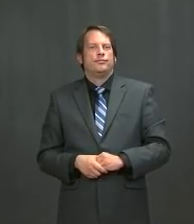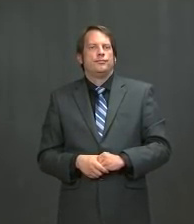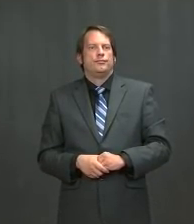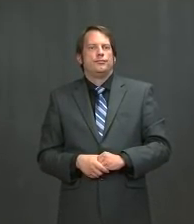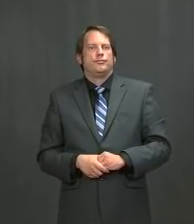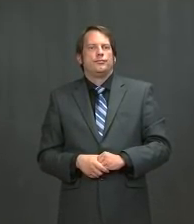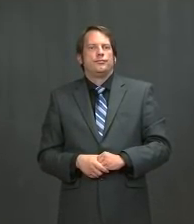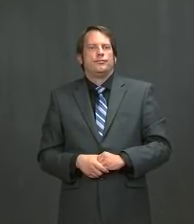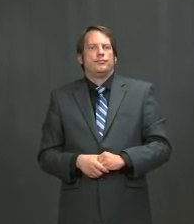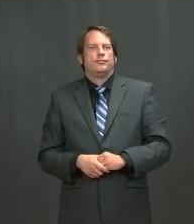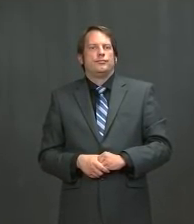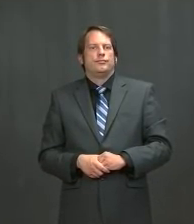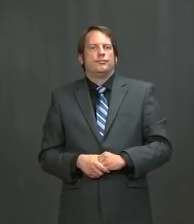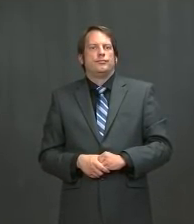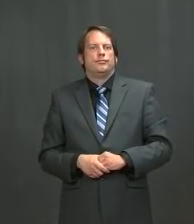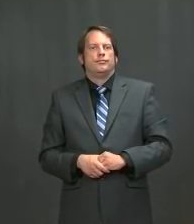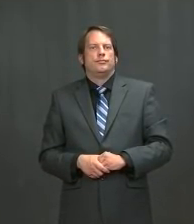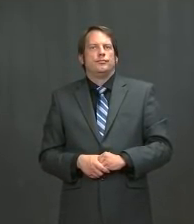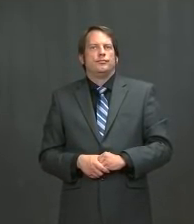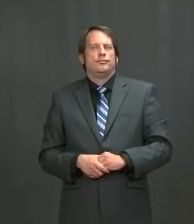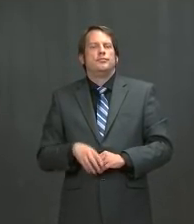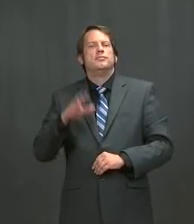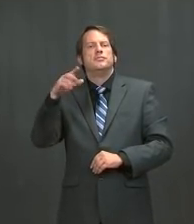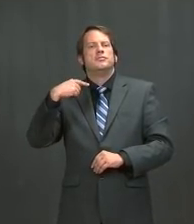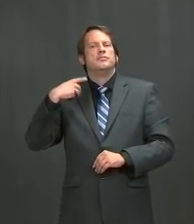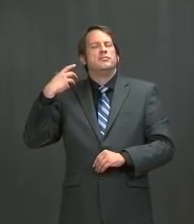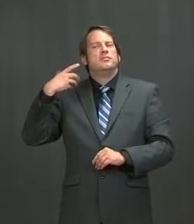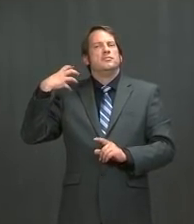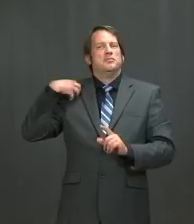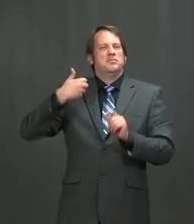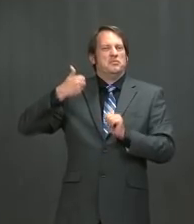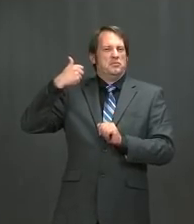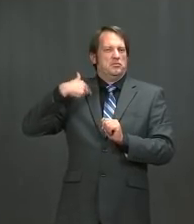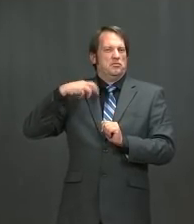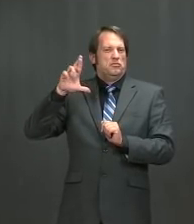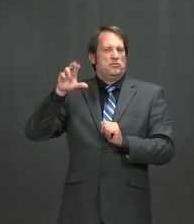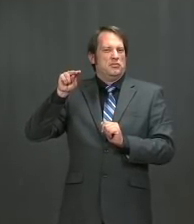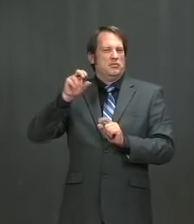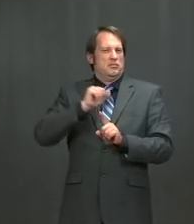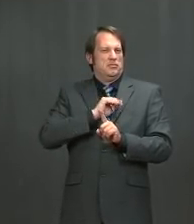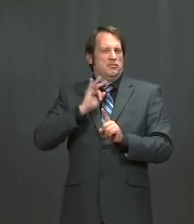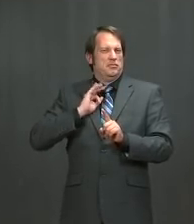the U.S. Department of Education to prepare a memo on the President's legal authority to cancel student debt.